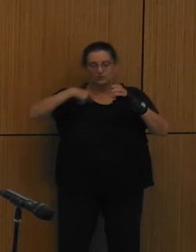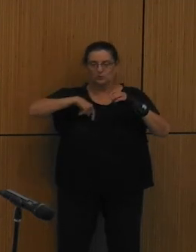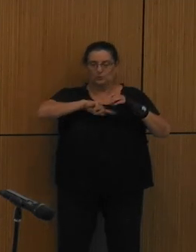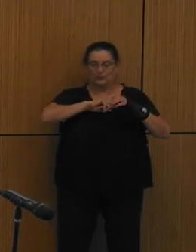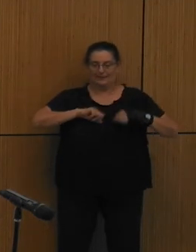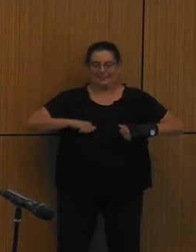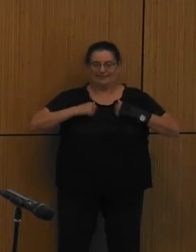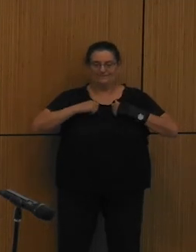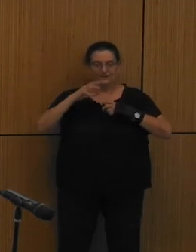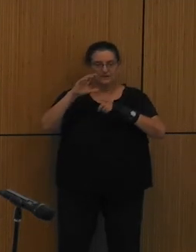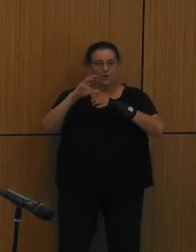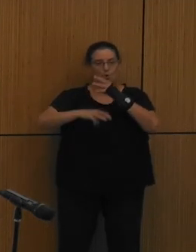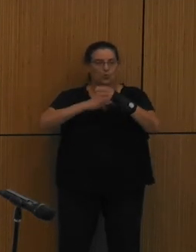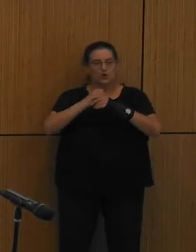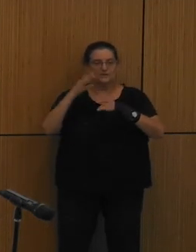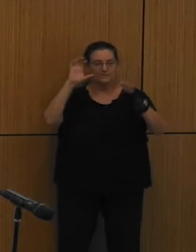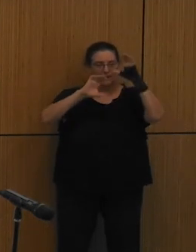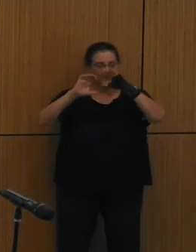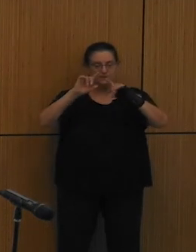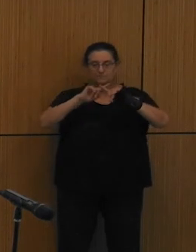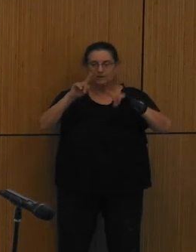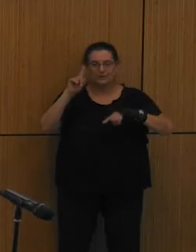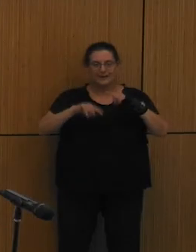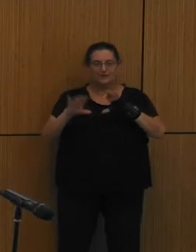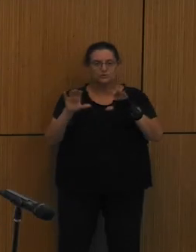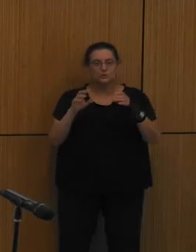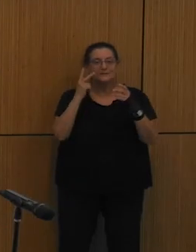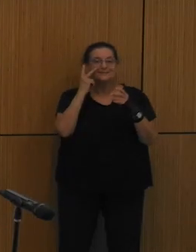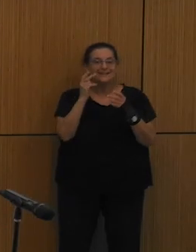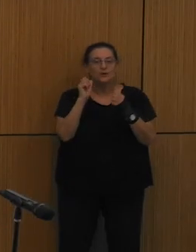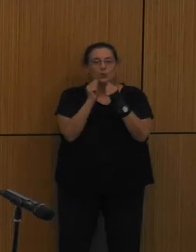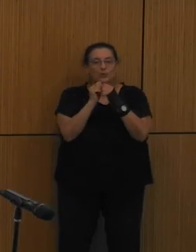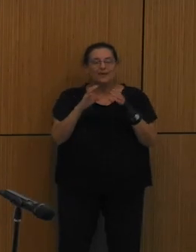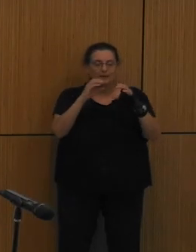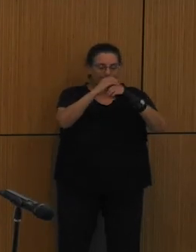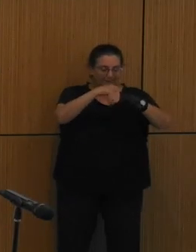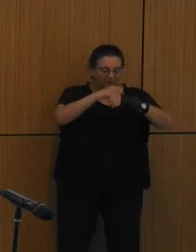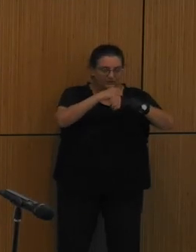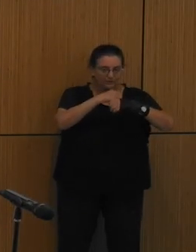But we can't actually see them with visible light microscopes, at least. So I'm an environmental and analytical chemist.